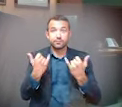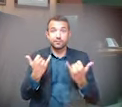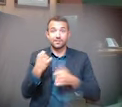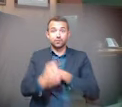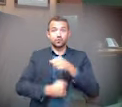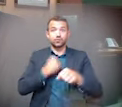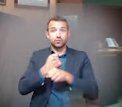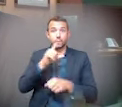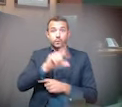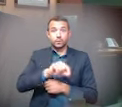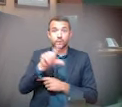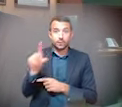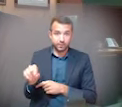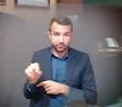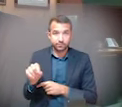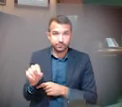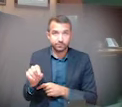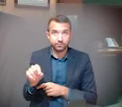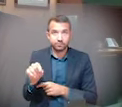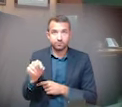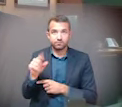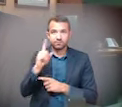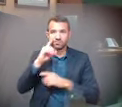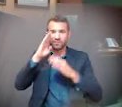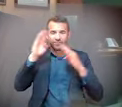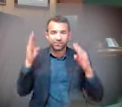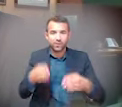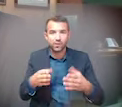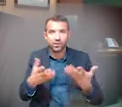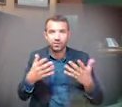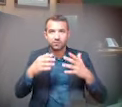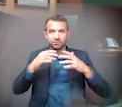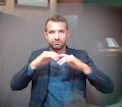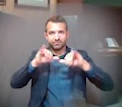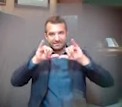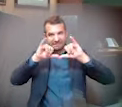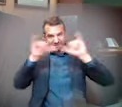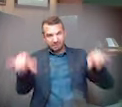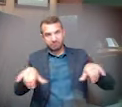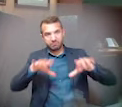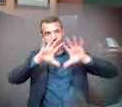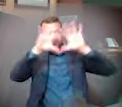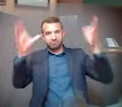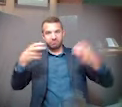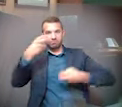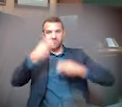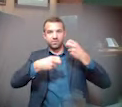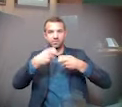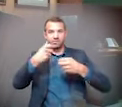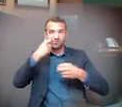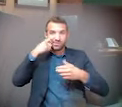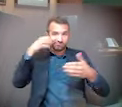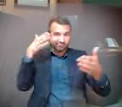we are finally really taking systemic racism into a much